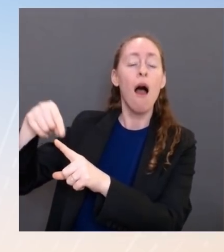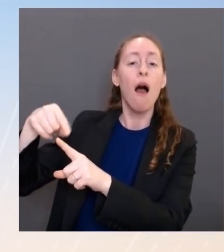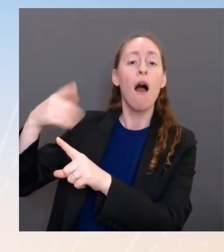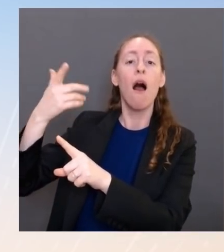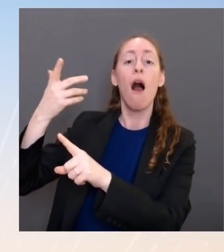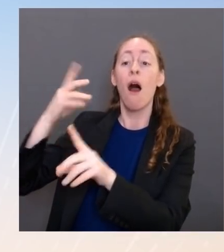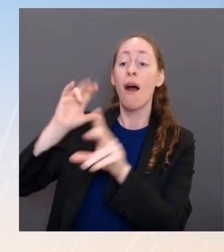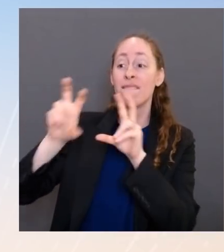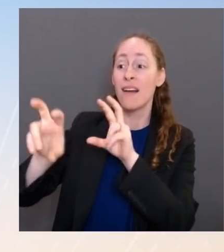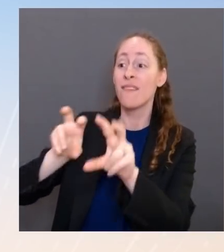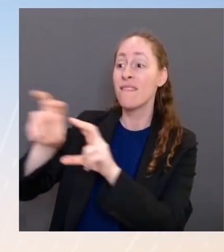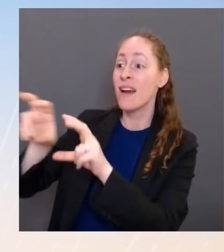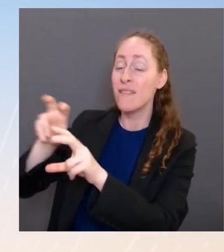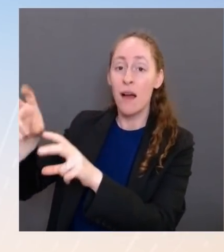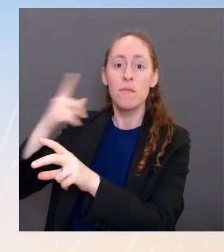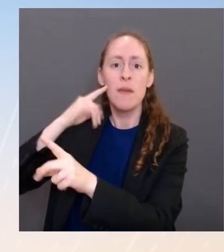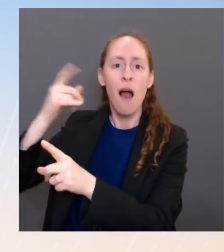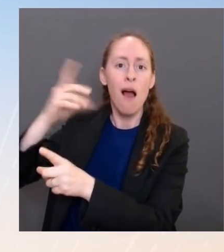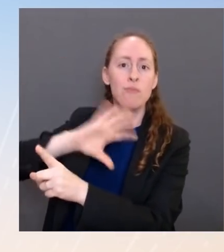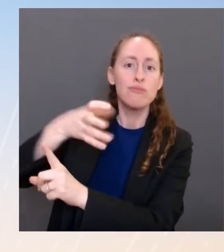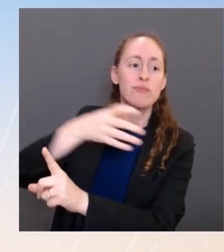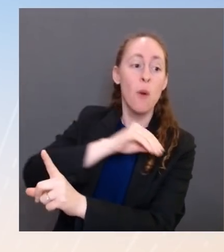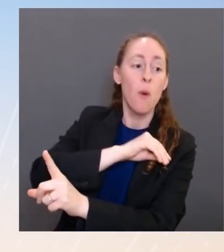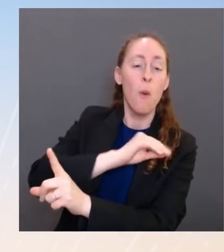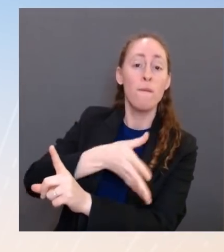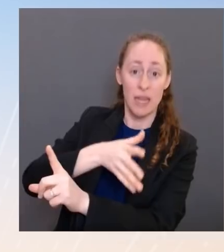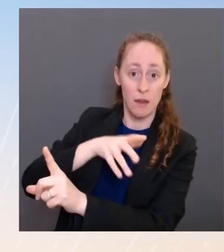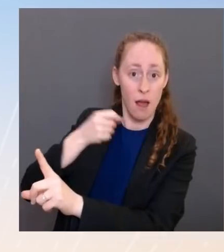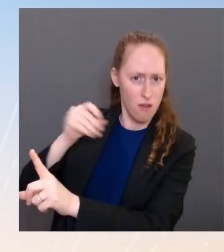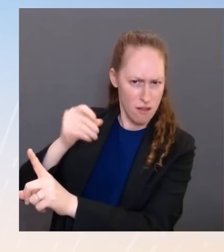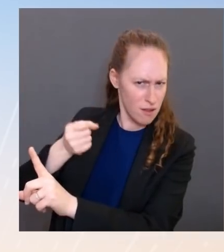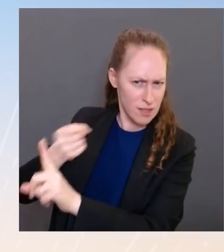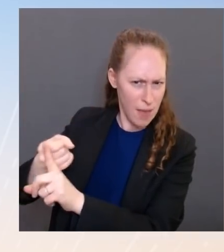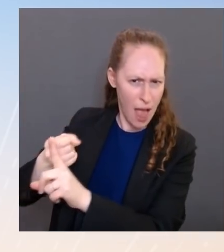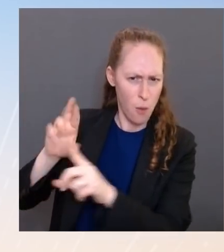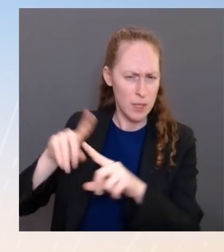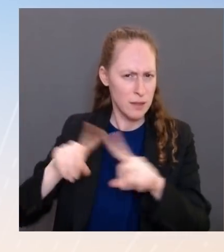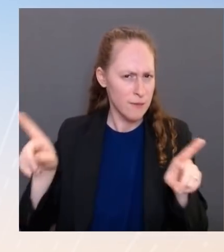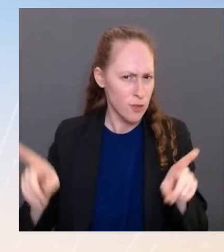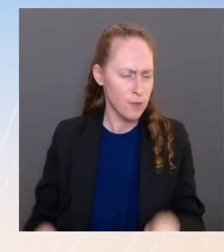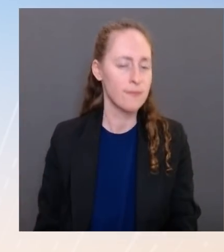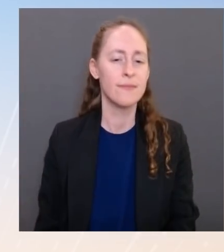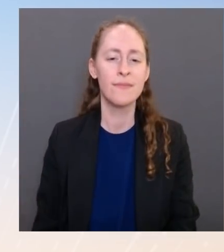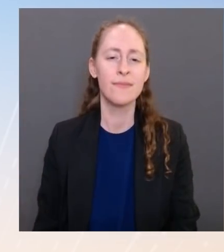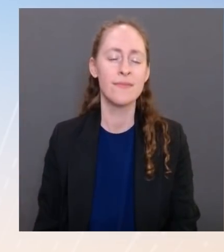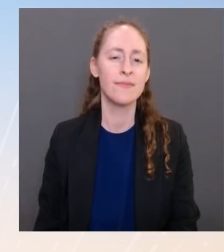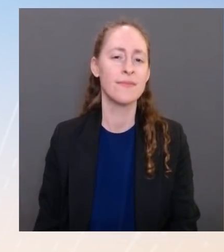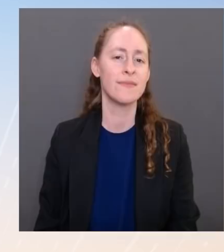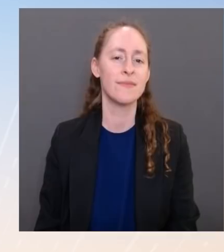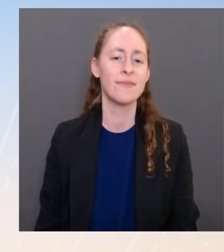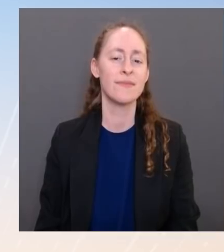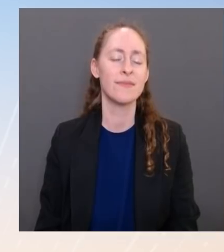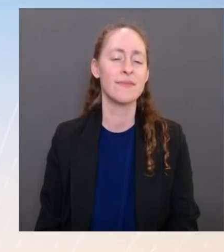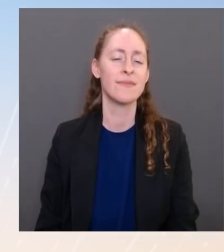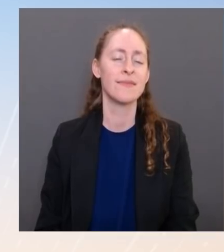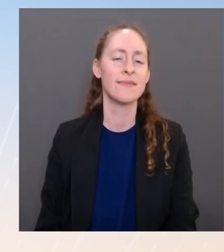what was in part a economic crisis that came in, in conjunction with the pandemic,